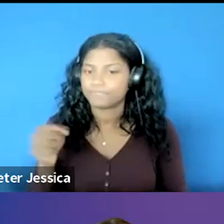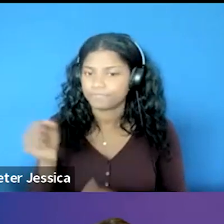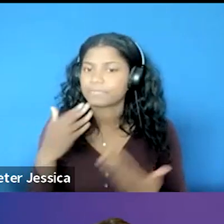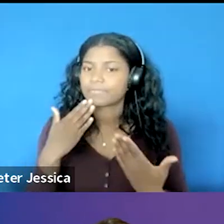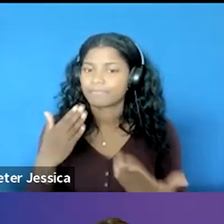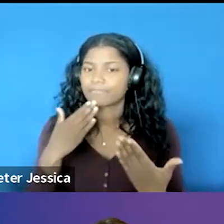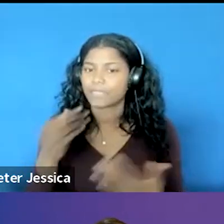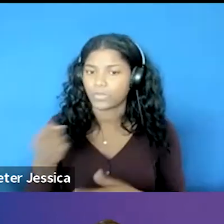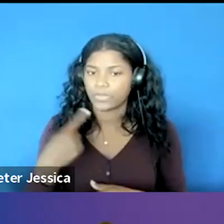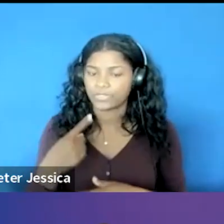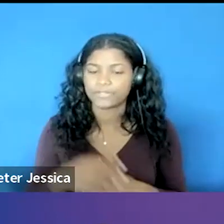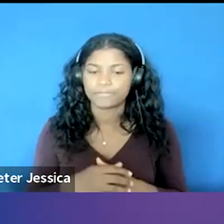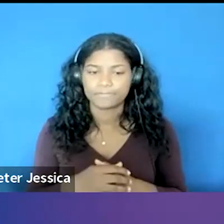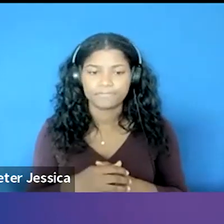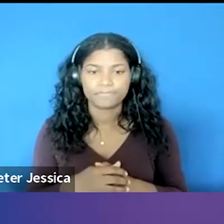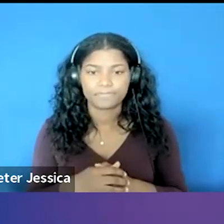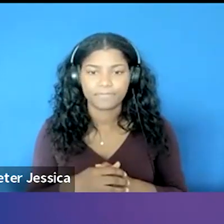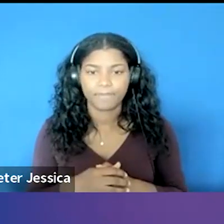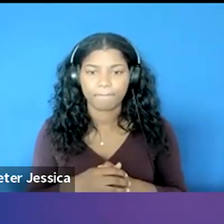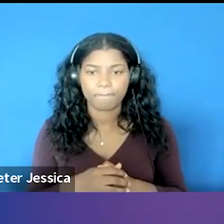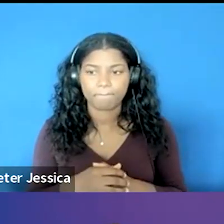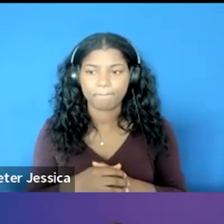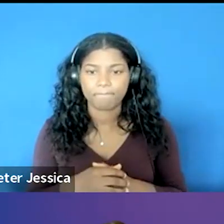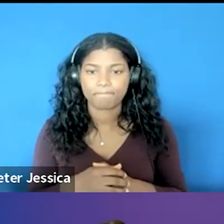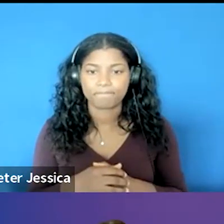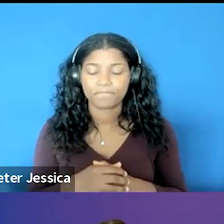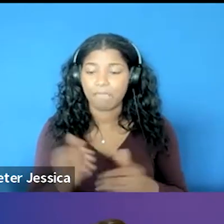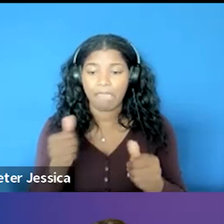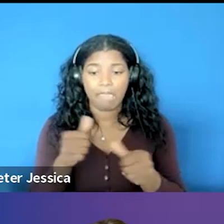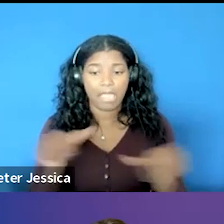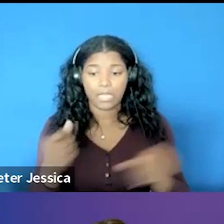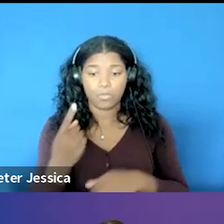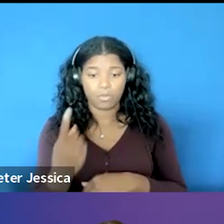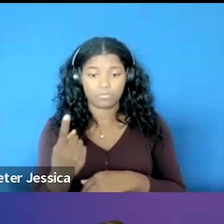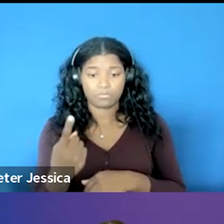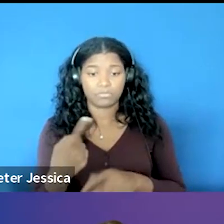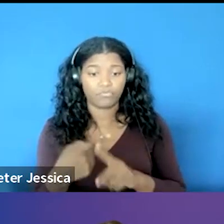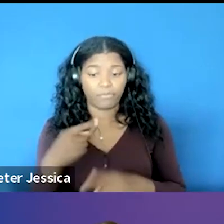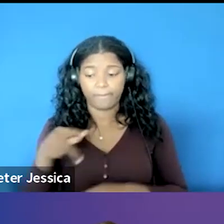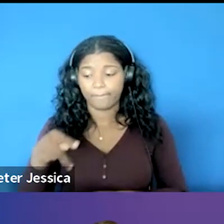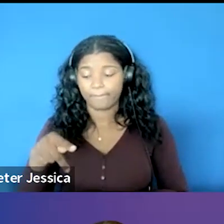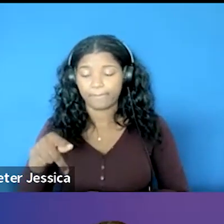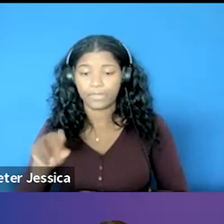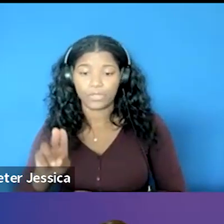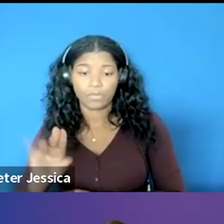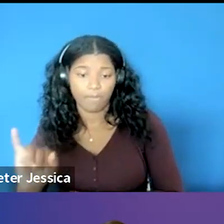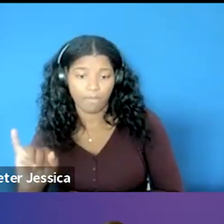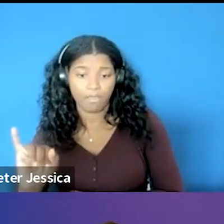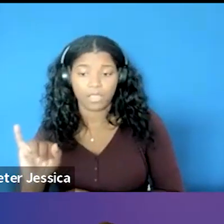leslie Rissler: Yeah, thanks for the question. So, anyone at a PUI, associate with at least three years in